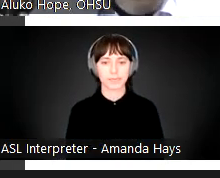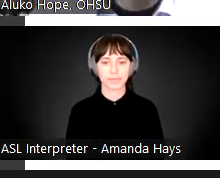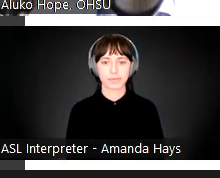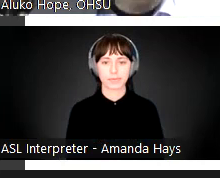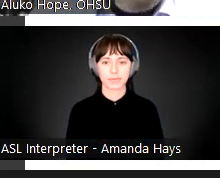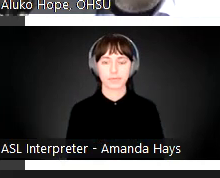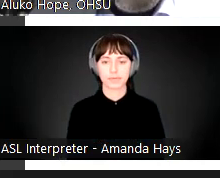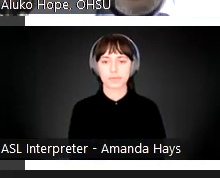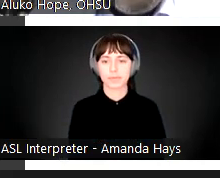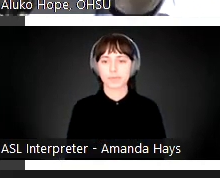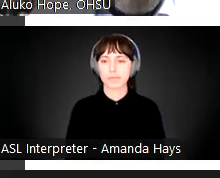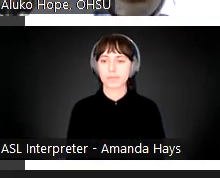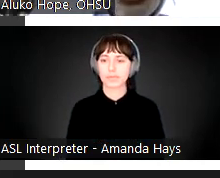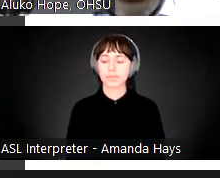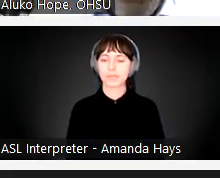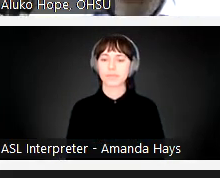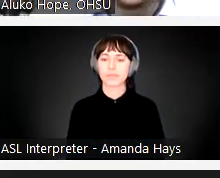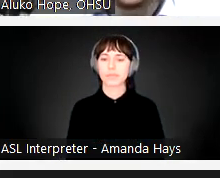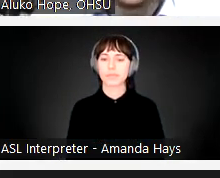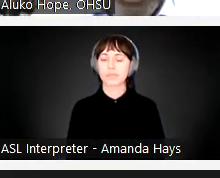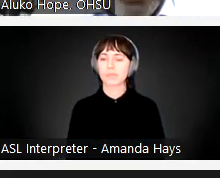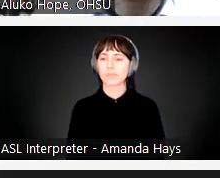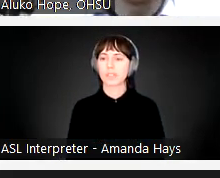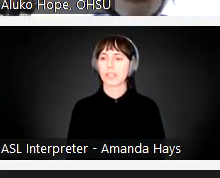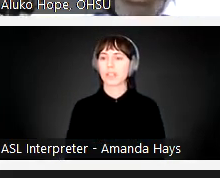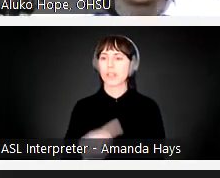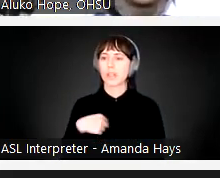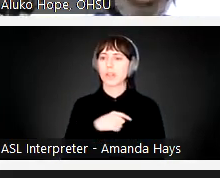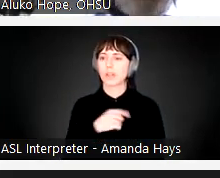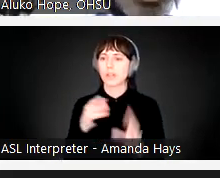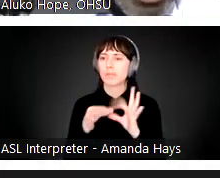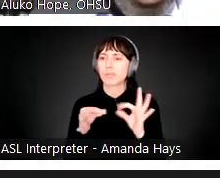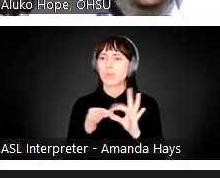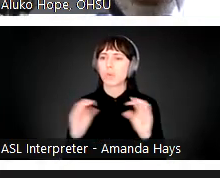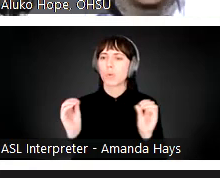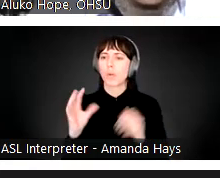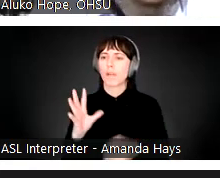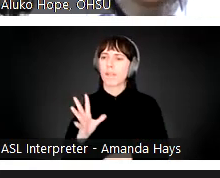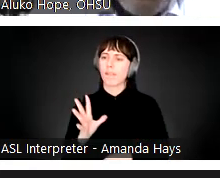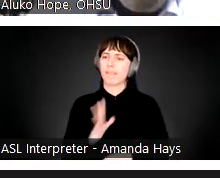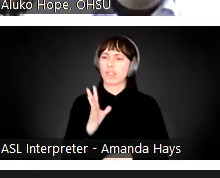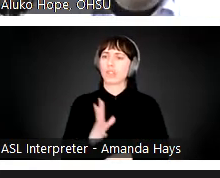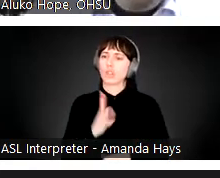As we mentioned, you know, there is no official definition that's been decided